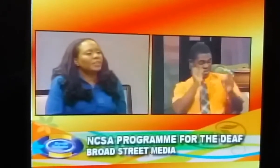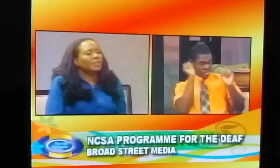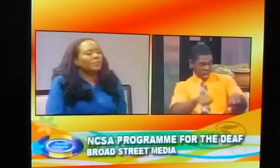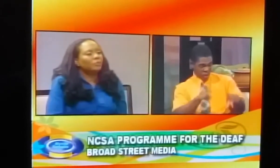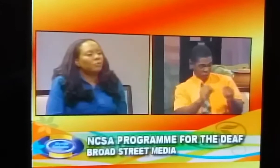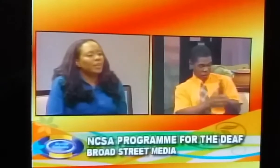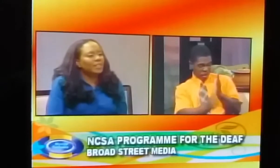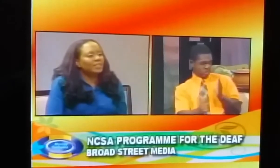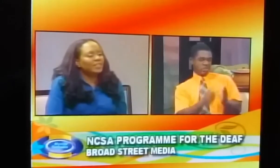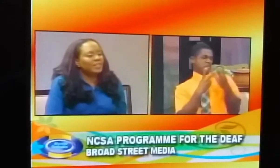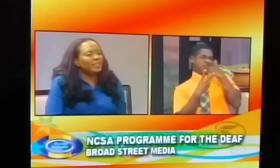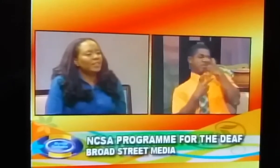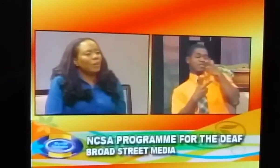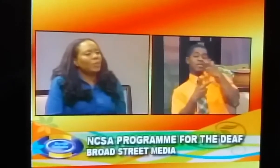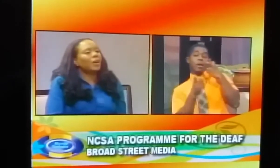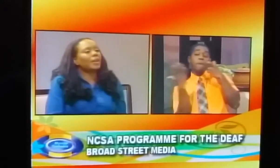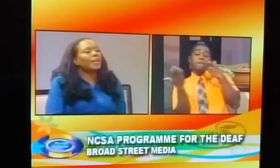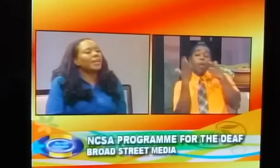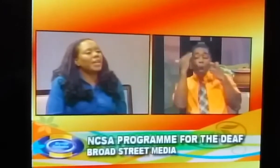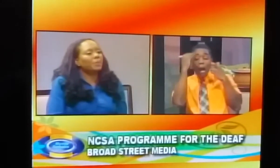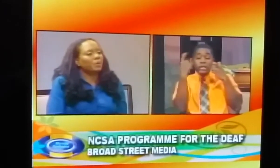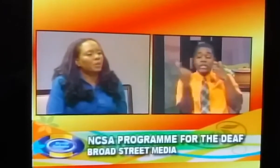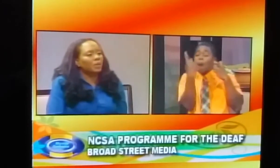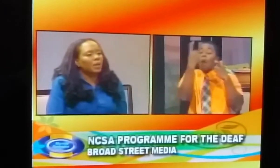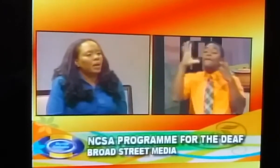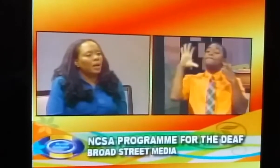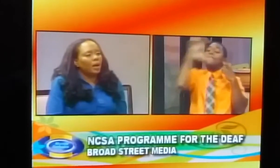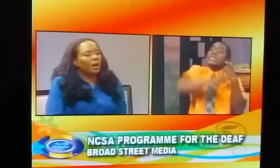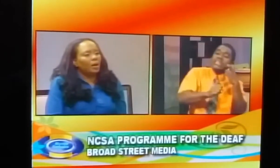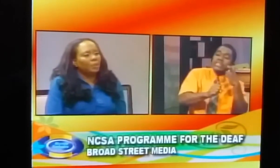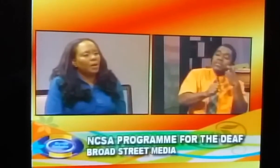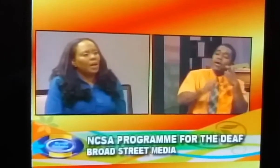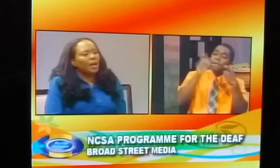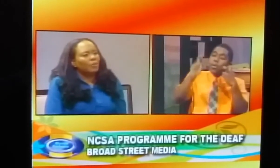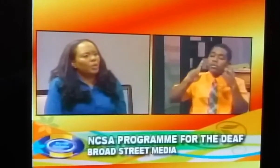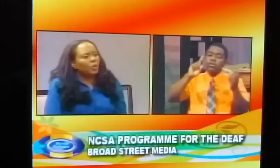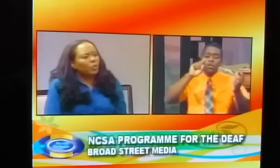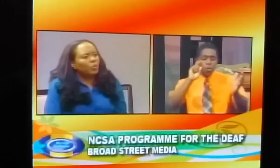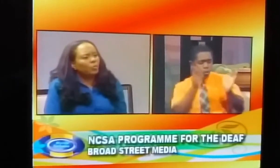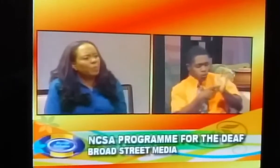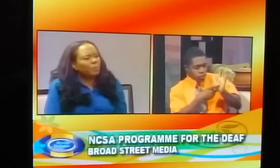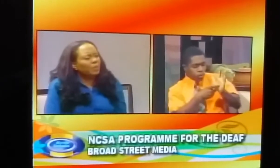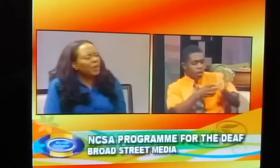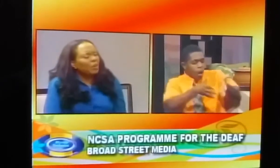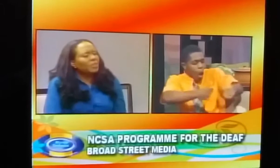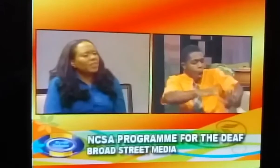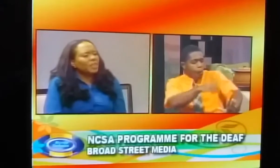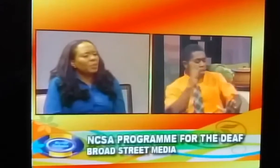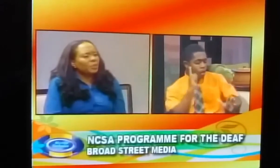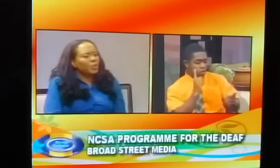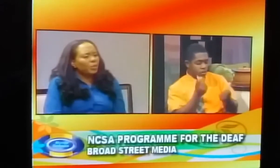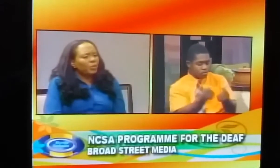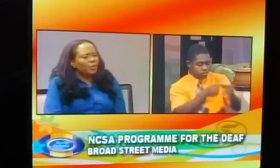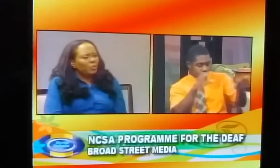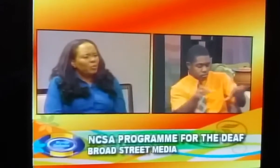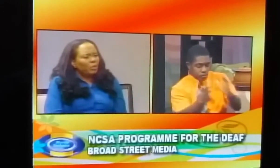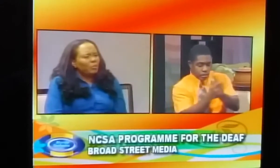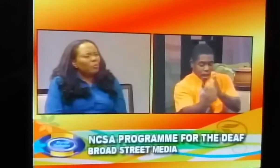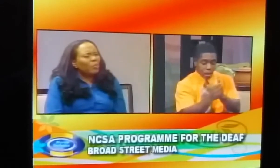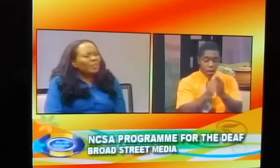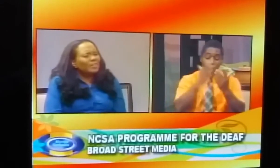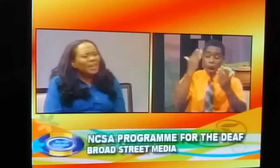really see that we aren't capable you know people they always think about you know are the deaf